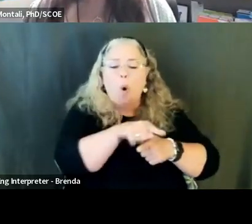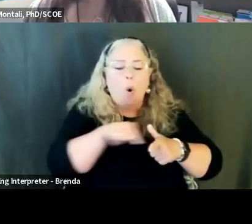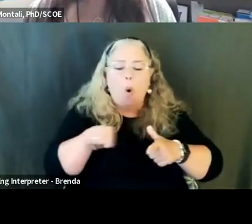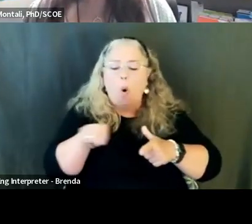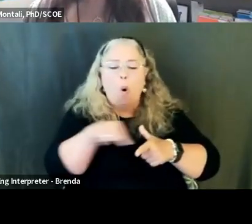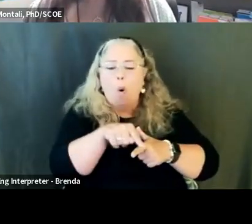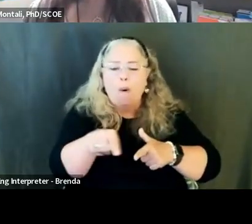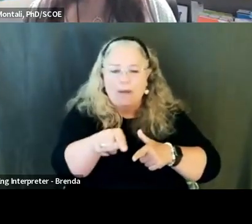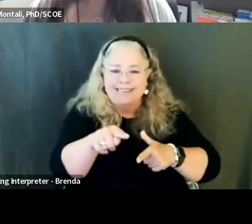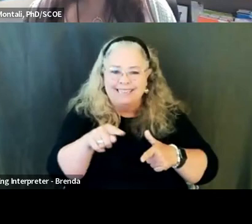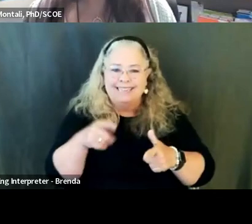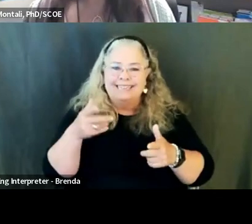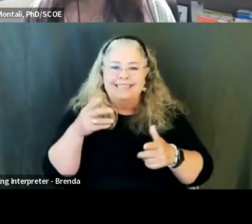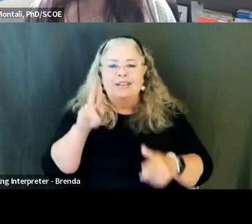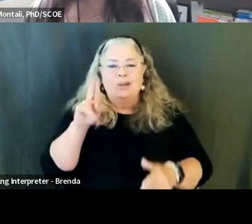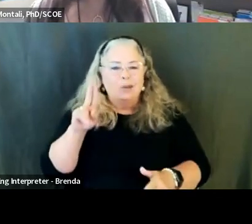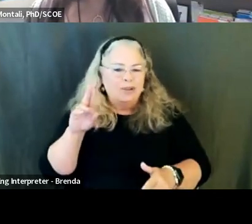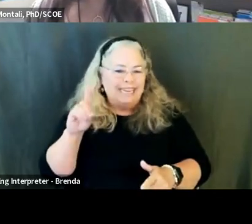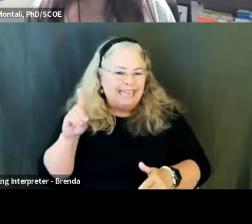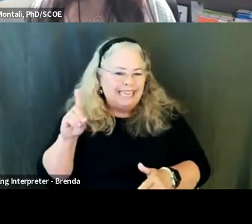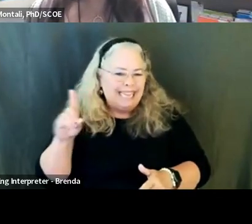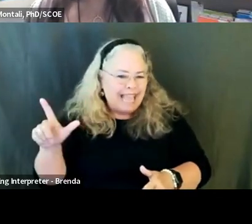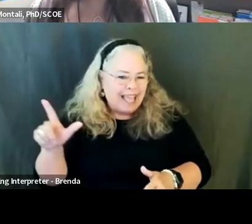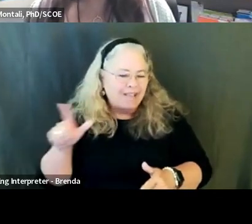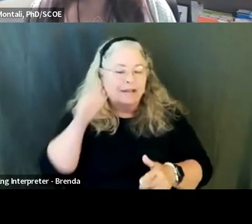in the UDL and all those types of things into that. But now when they had to be able to be